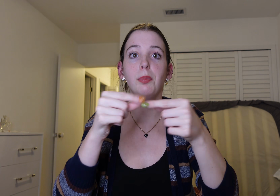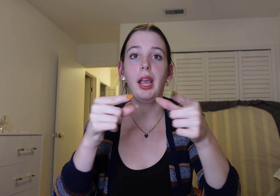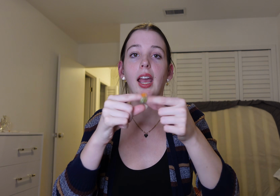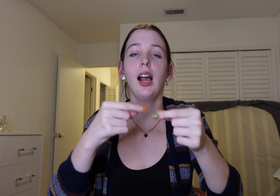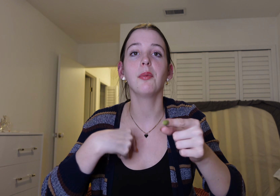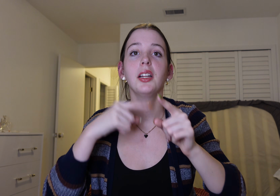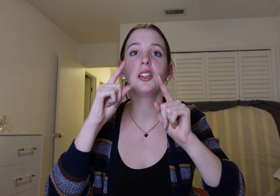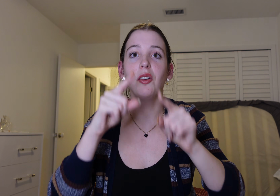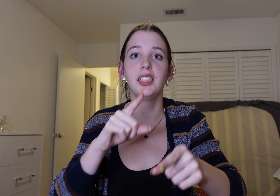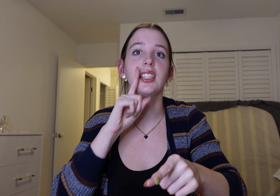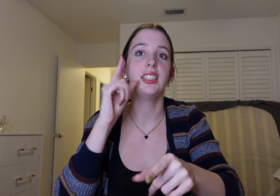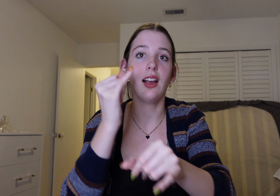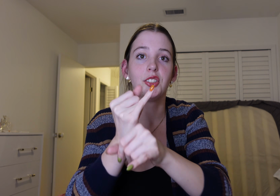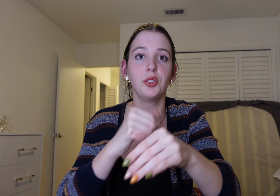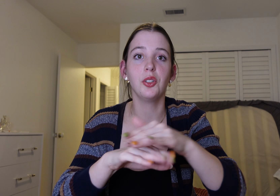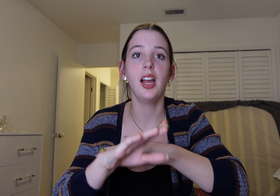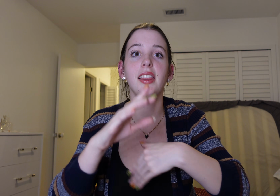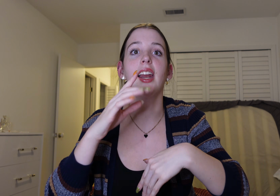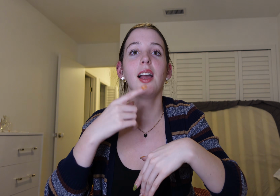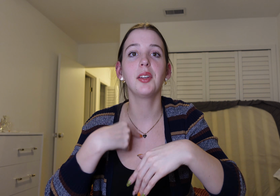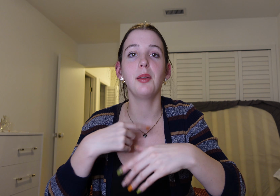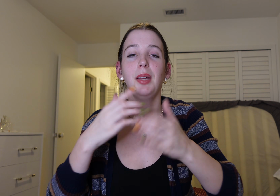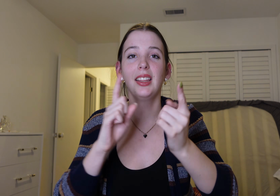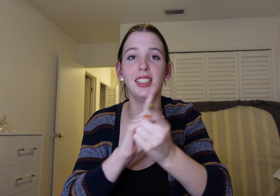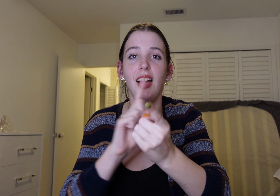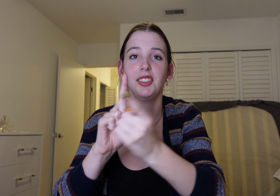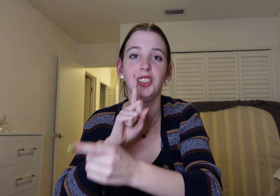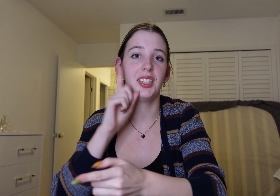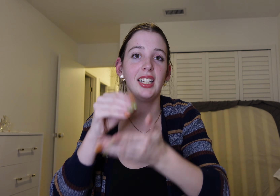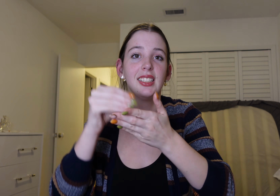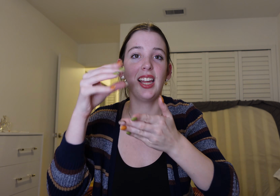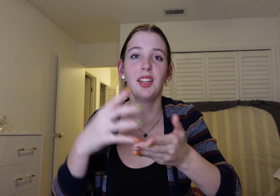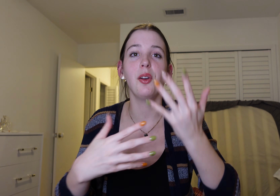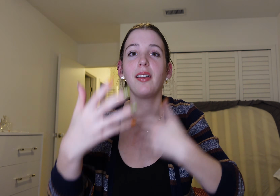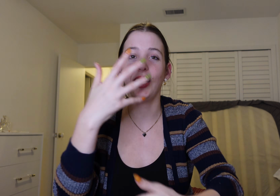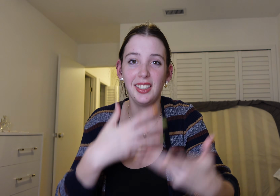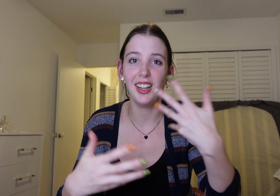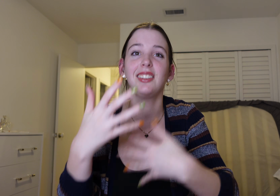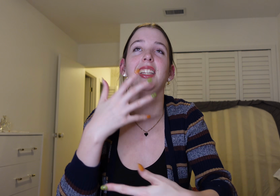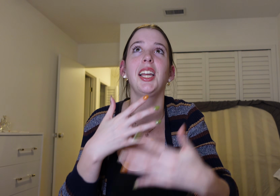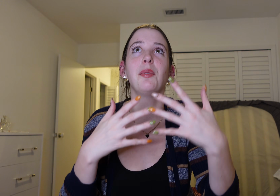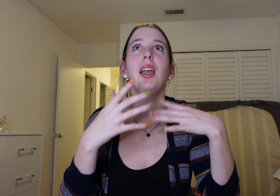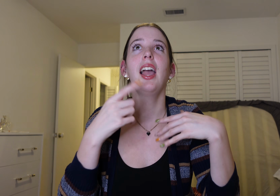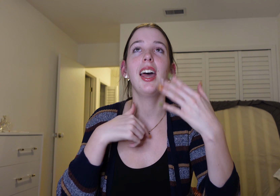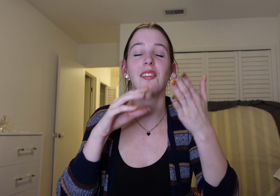Japan, I'm gonna go into the deaf school and then I'm gonna meet the deaf students and then I'm gonna interact with them and I'm